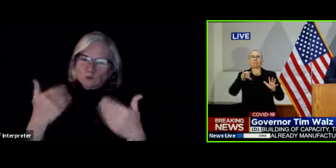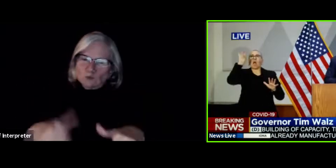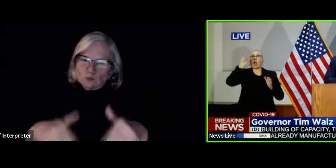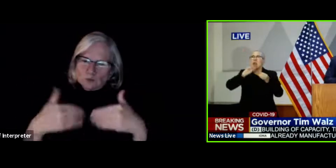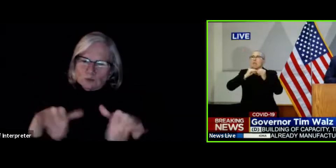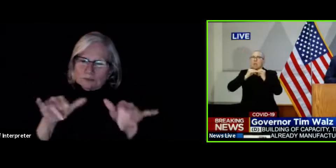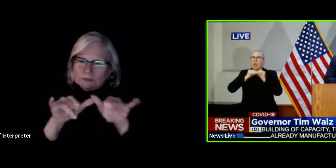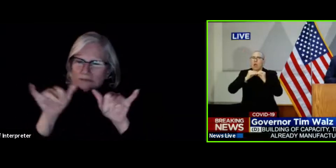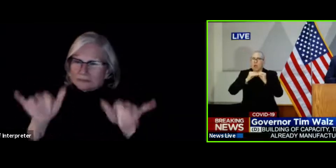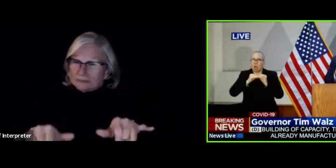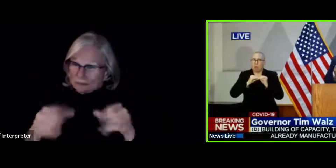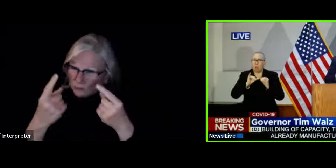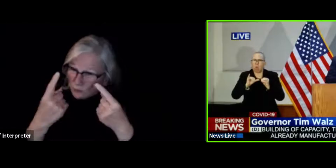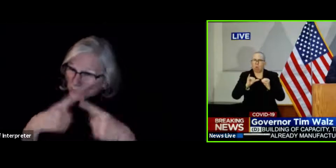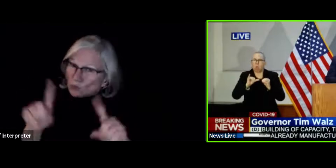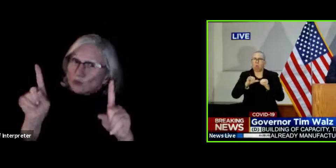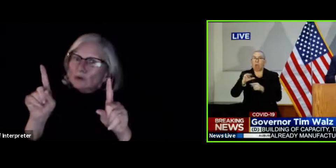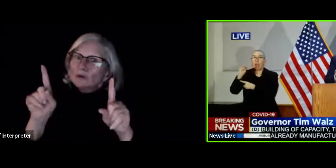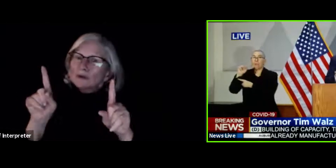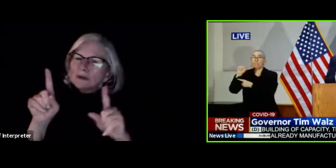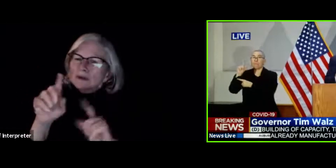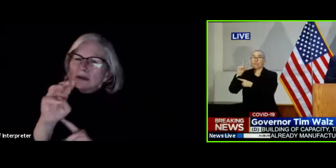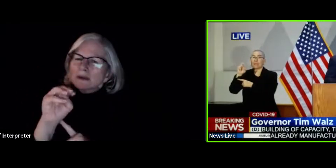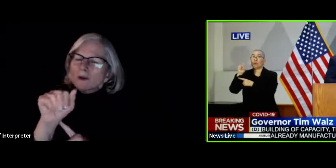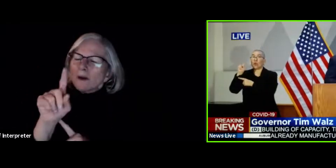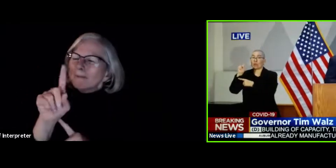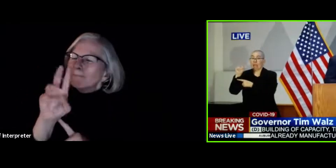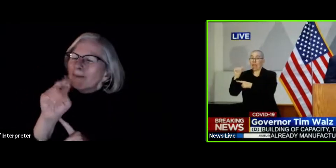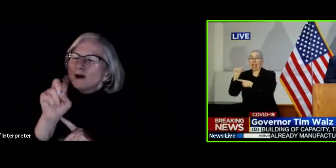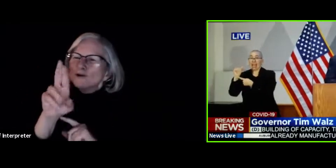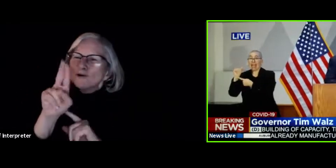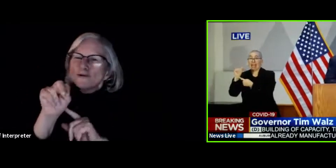VACCINE AND I'VE NEVER SEEN ANYONE USE 100% ON SOMETHING.